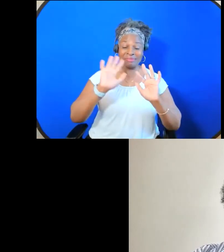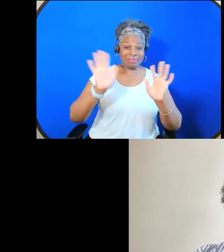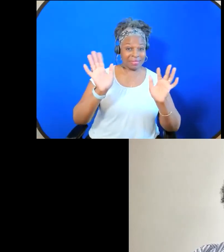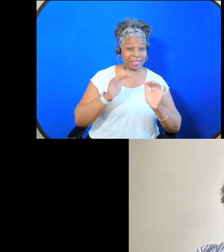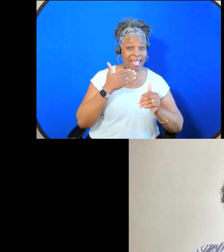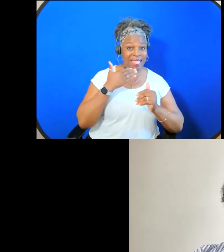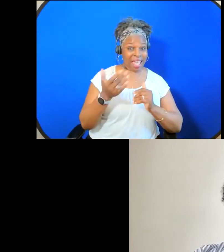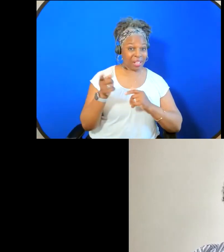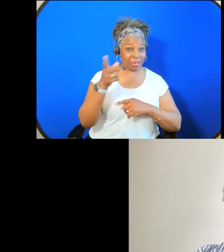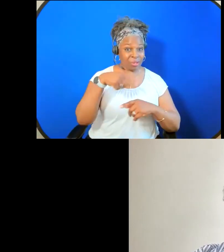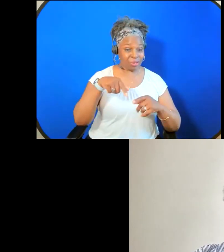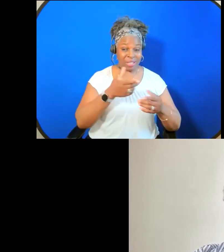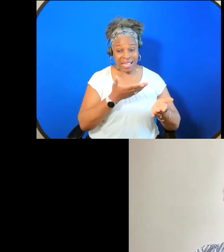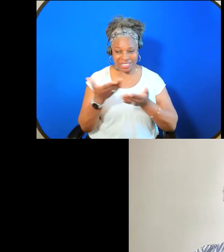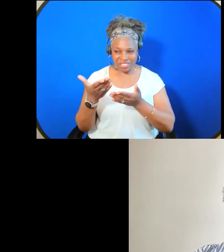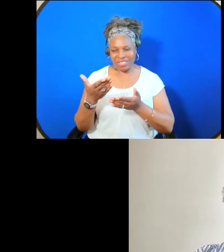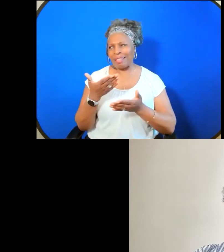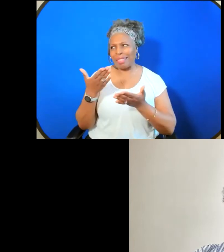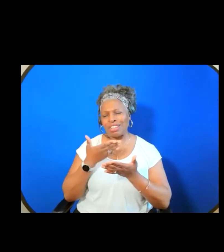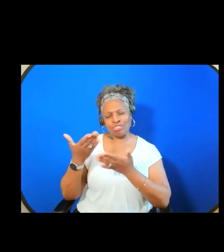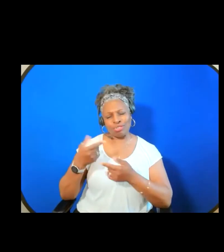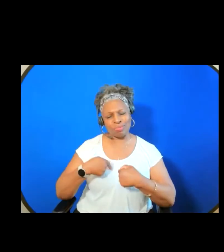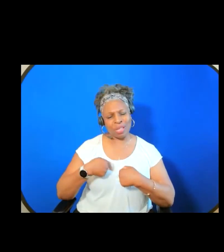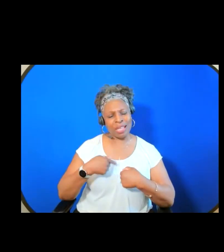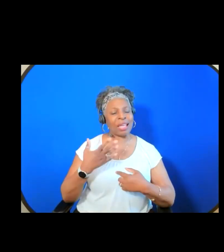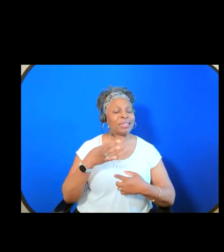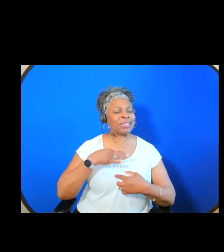for the introduction, Elisabeth and for inviting me to this programme.